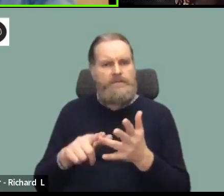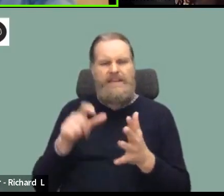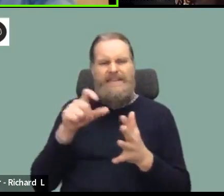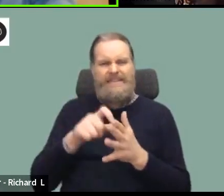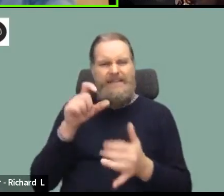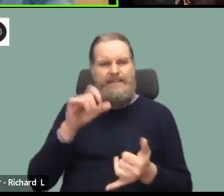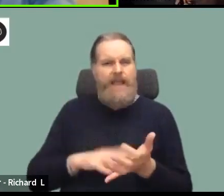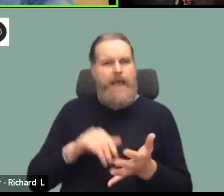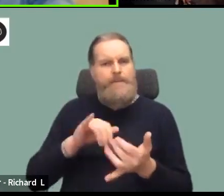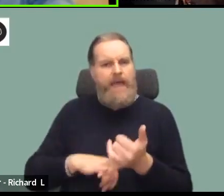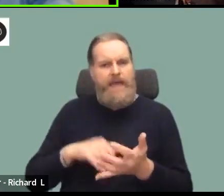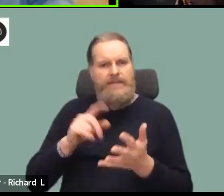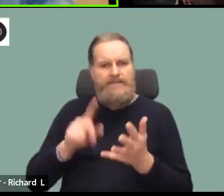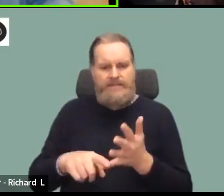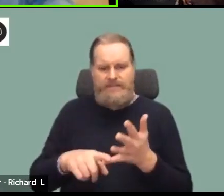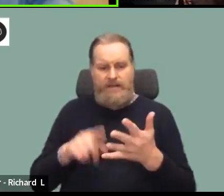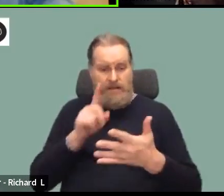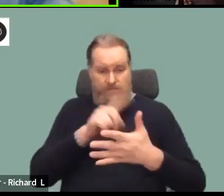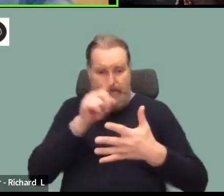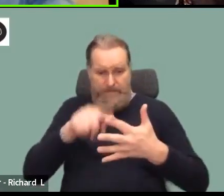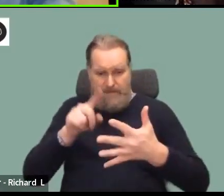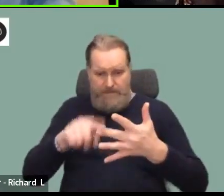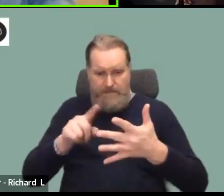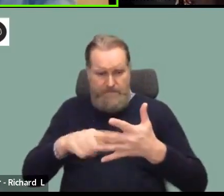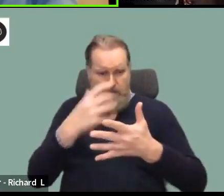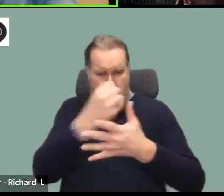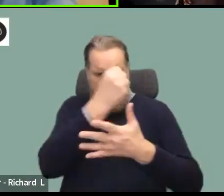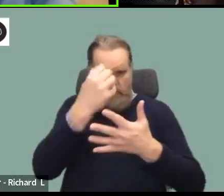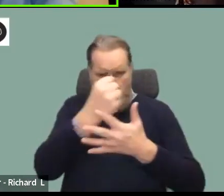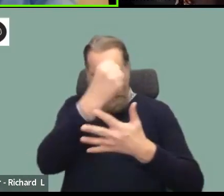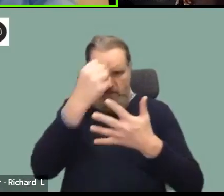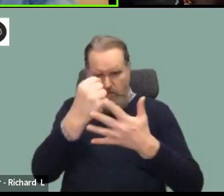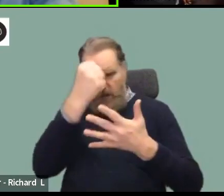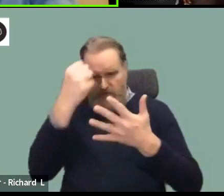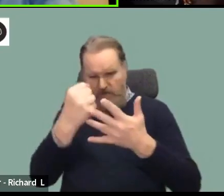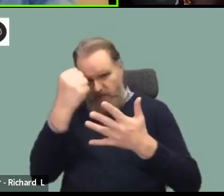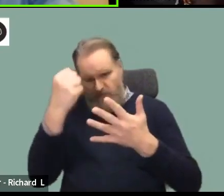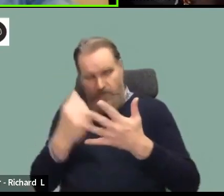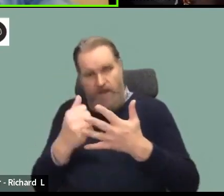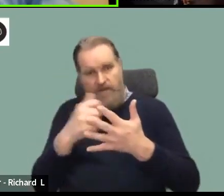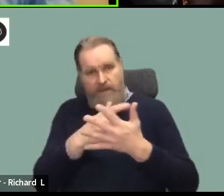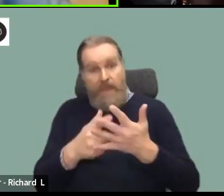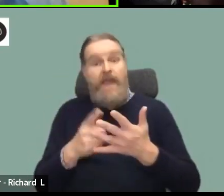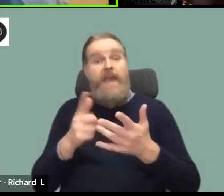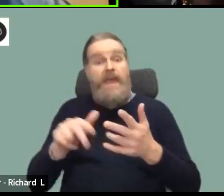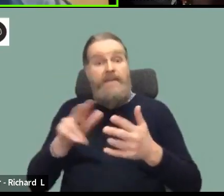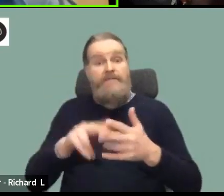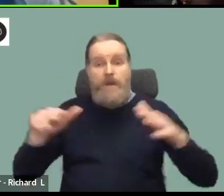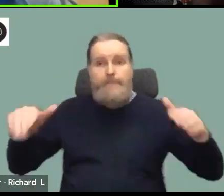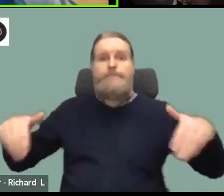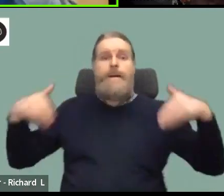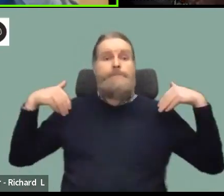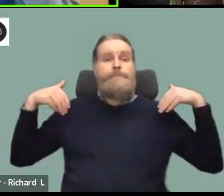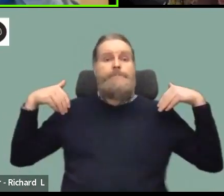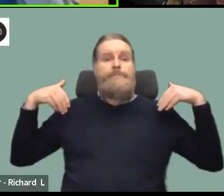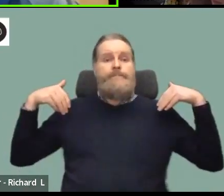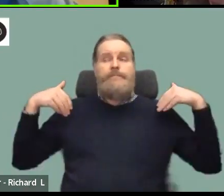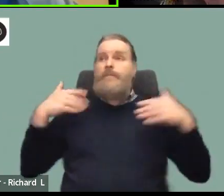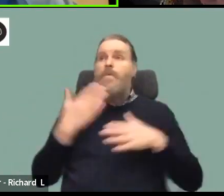across across the rest of England across the rest of England and Wales in areas that each one of them Wales in areas that each one on themselves. ves can have a real effect on can have a real effect on their